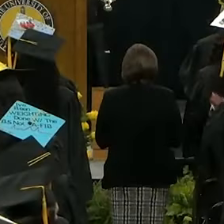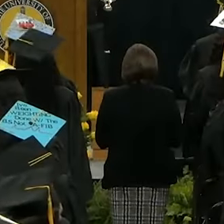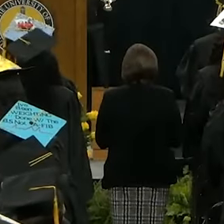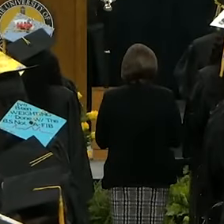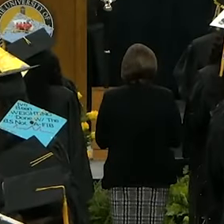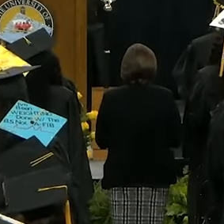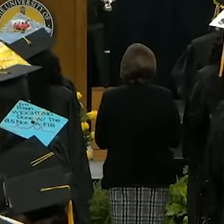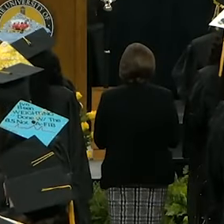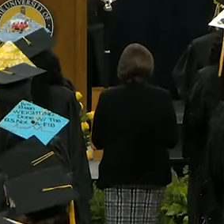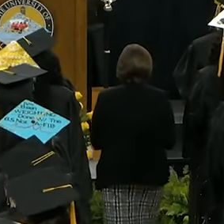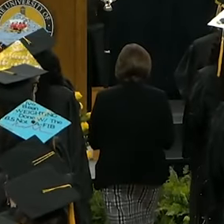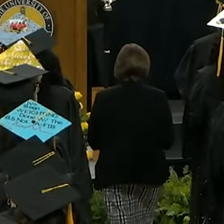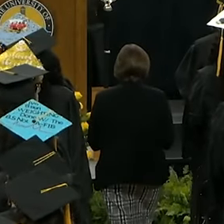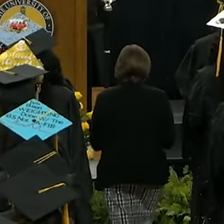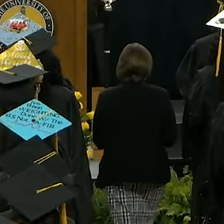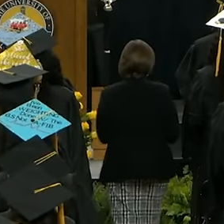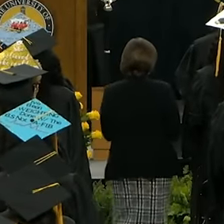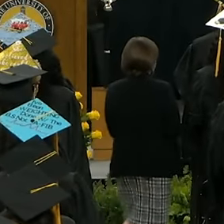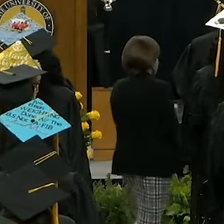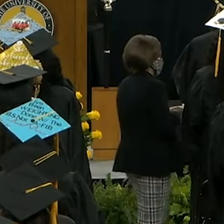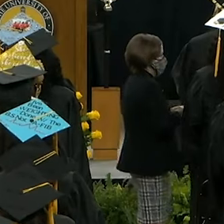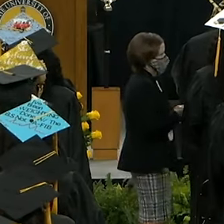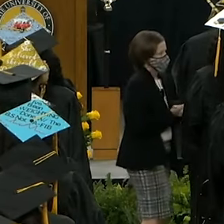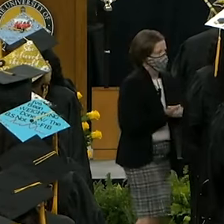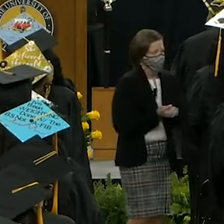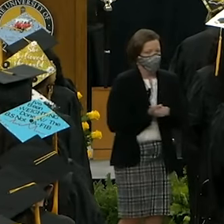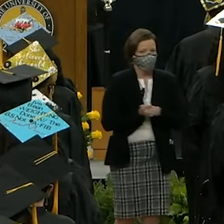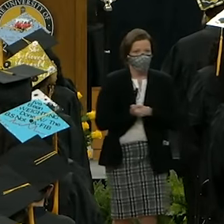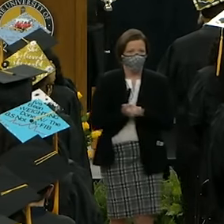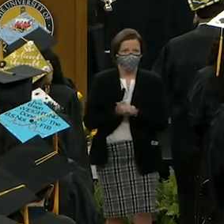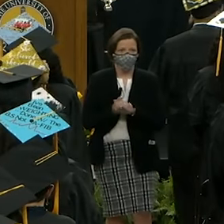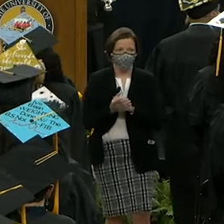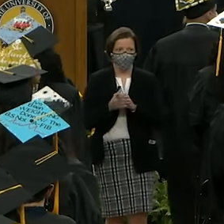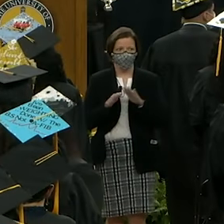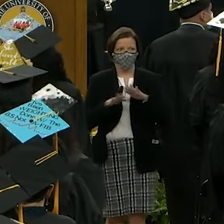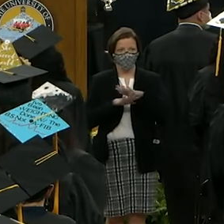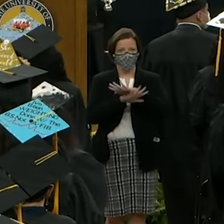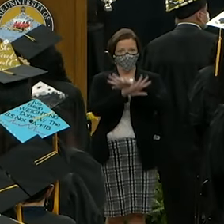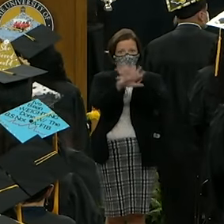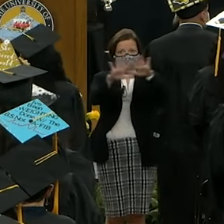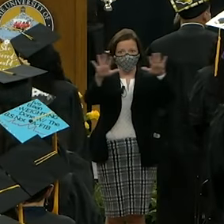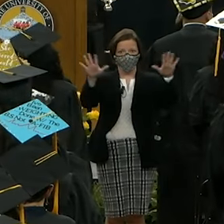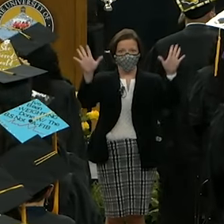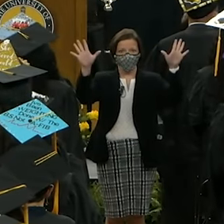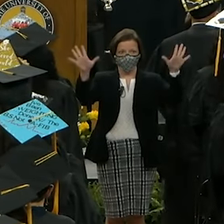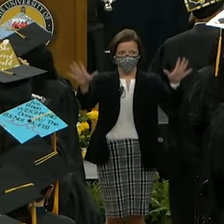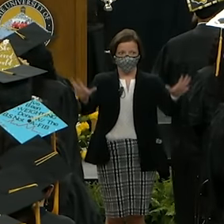Will the graduates and candidates for the baccalaureate degree please come forward and receive your diplomas?